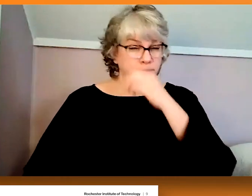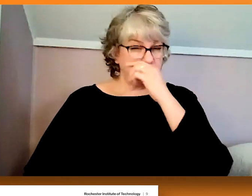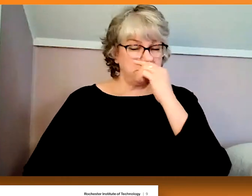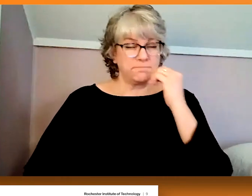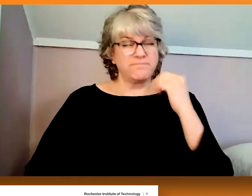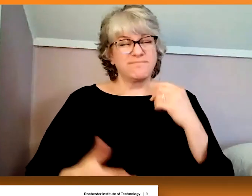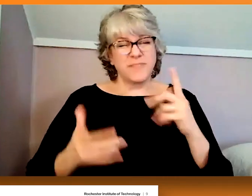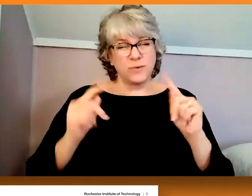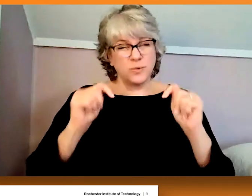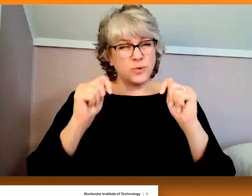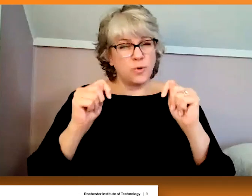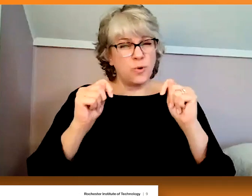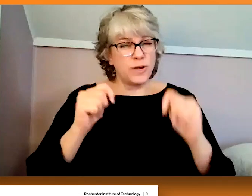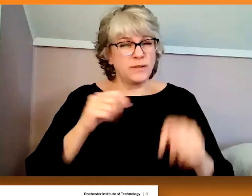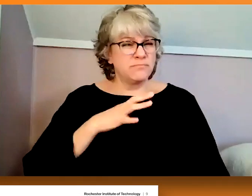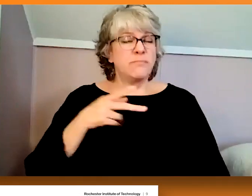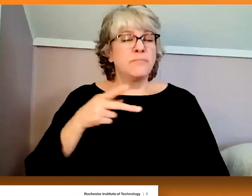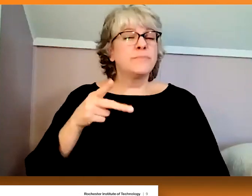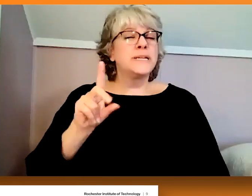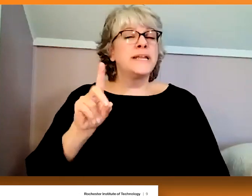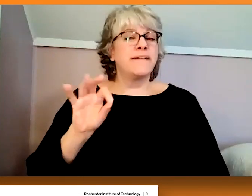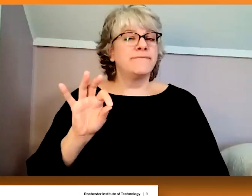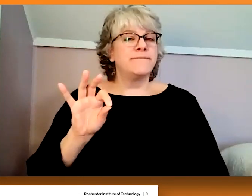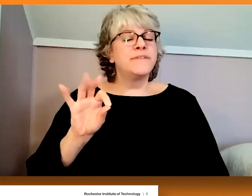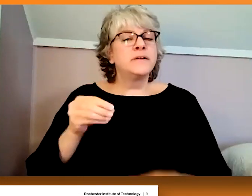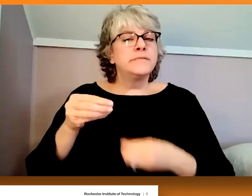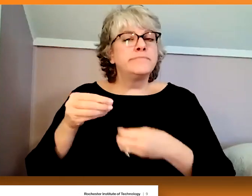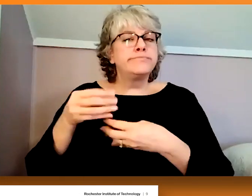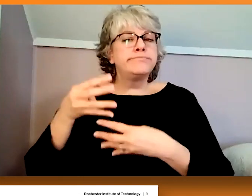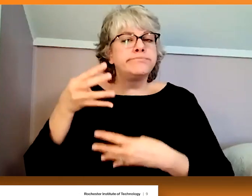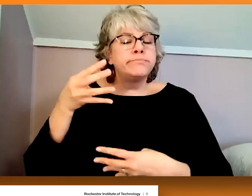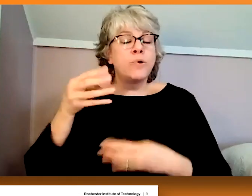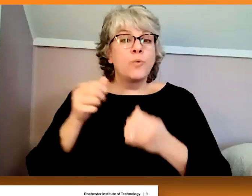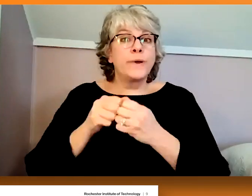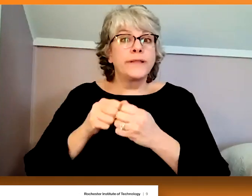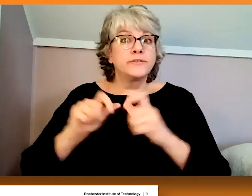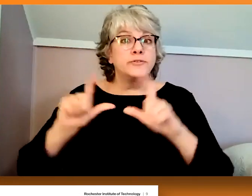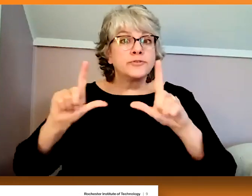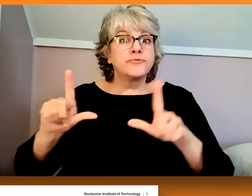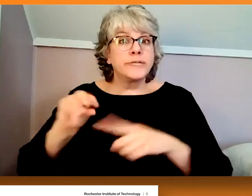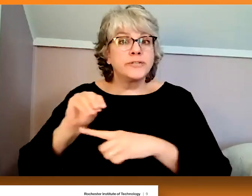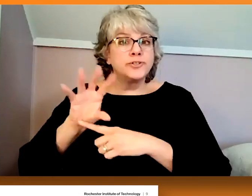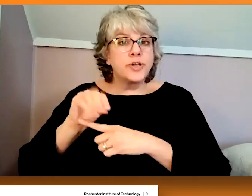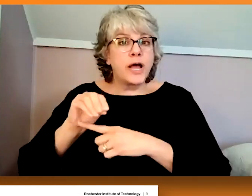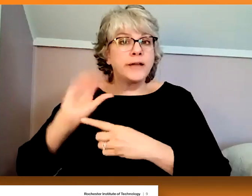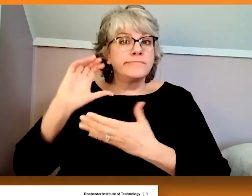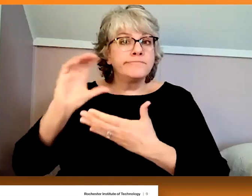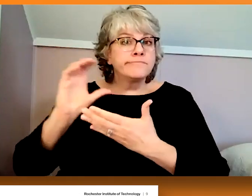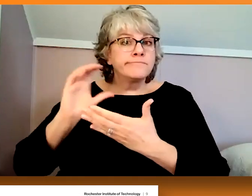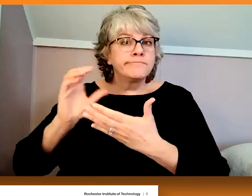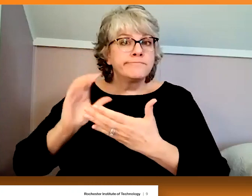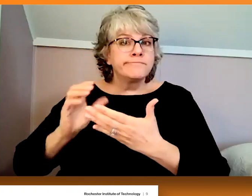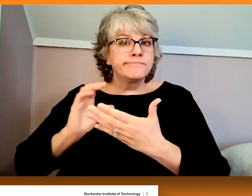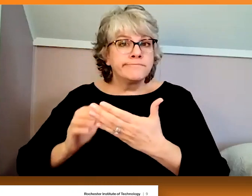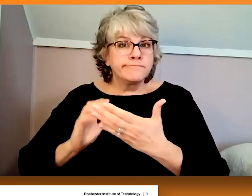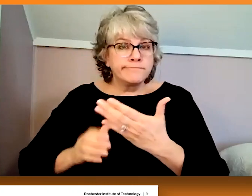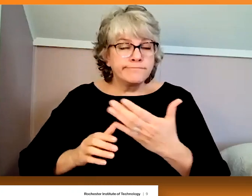which are PDFs, including screenshots. When I have Nancy send out the PowerPoint,